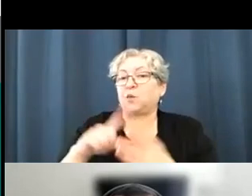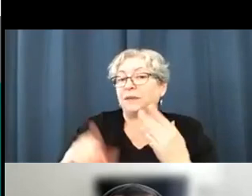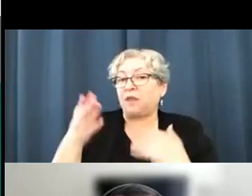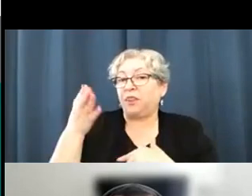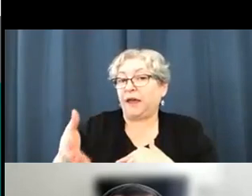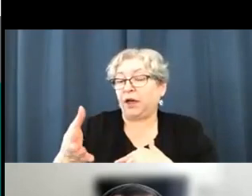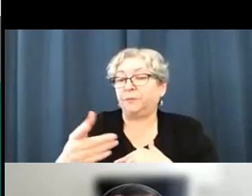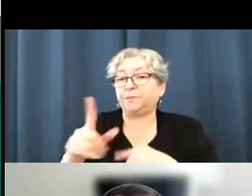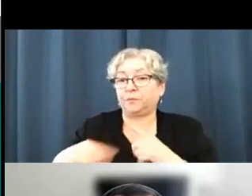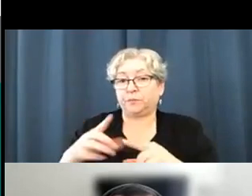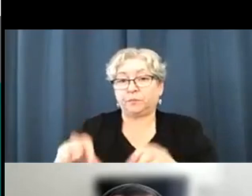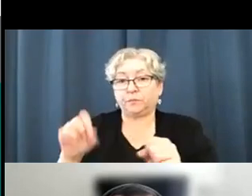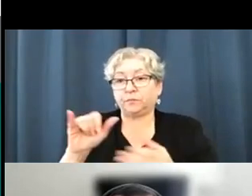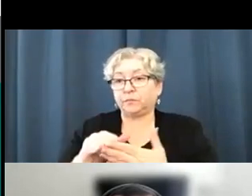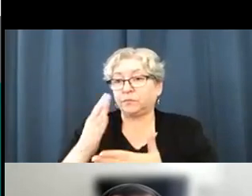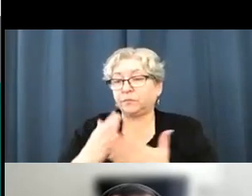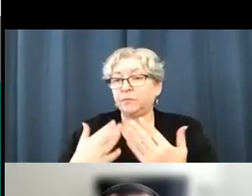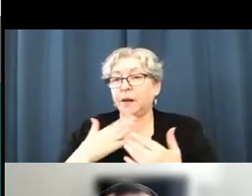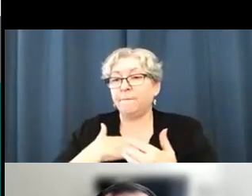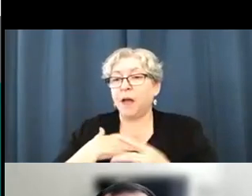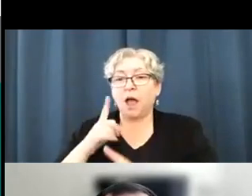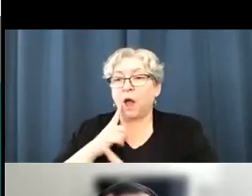When I'm doing that, my main goal is to basically,